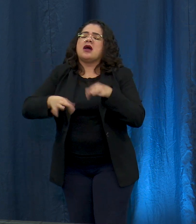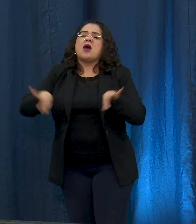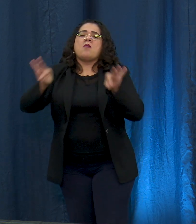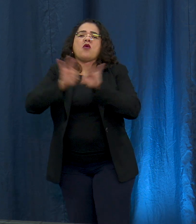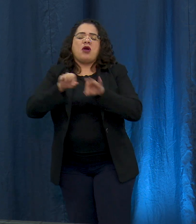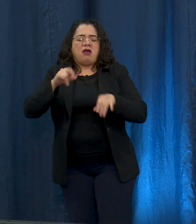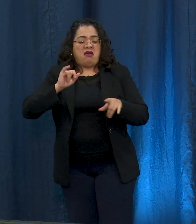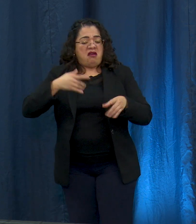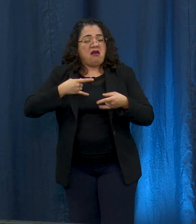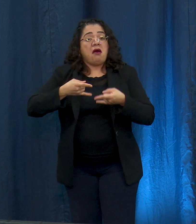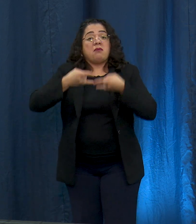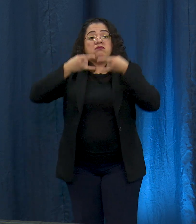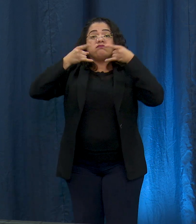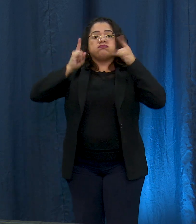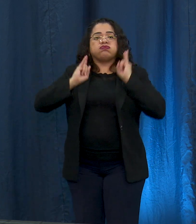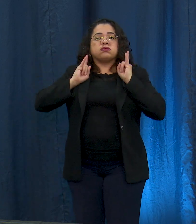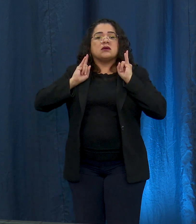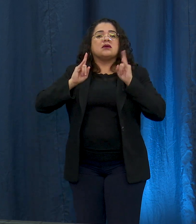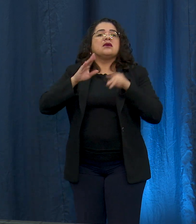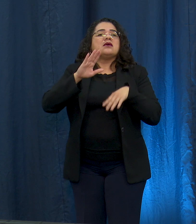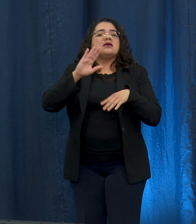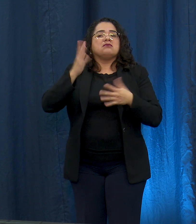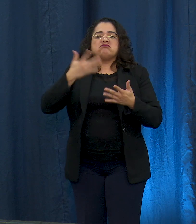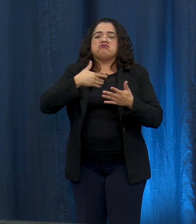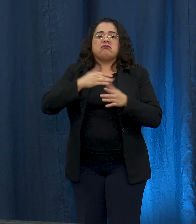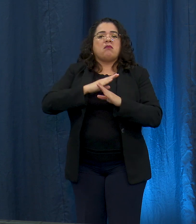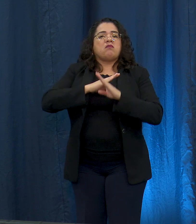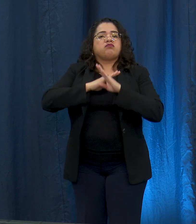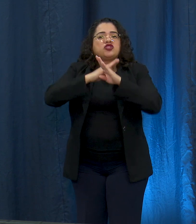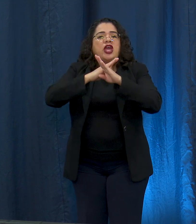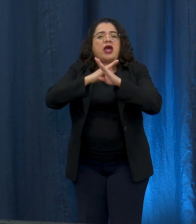level of protection where it's not protecting you, the wearer of the mask, but